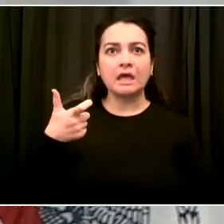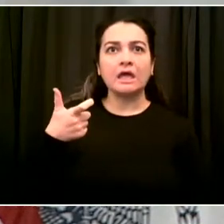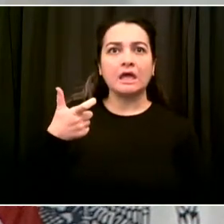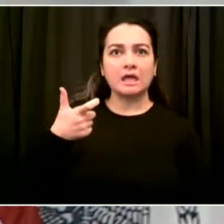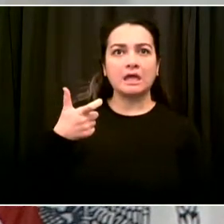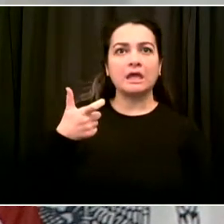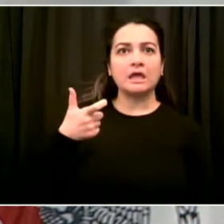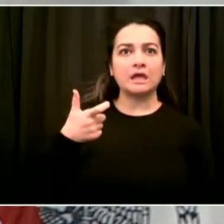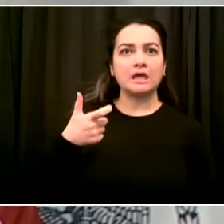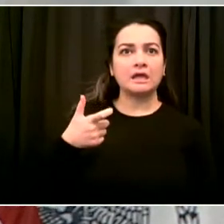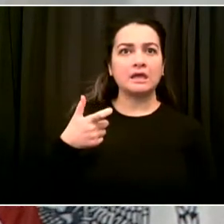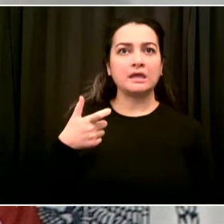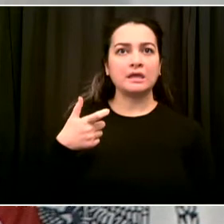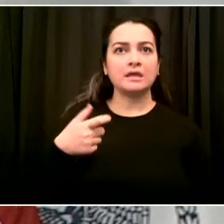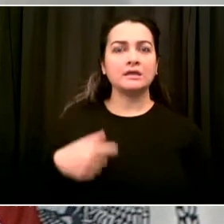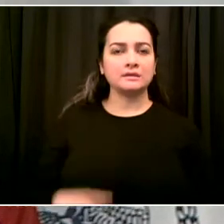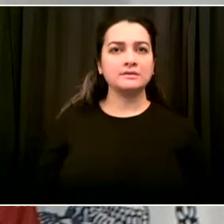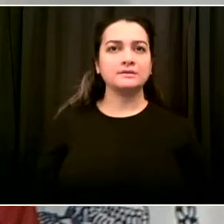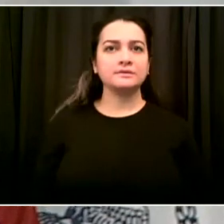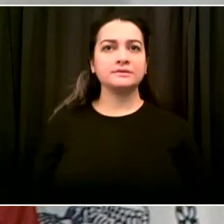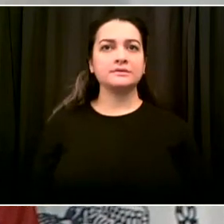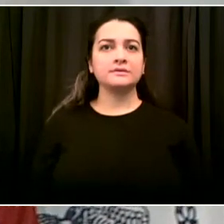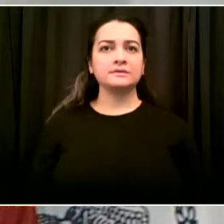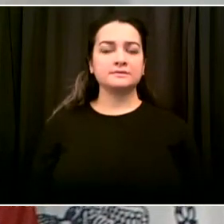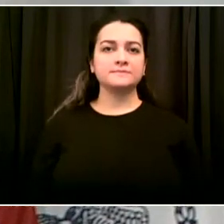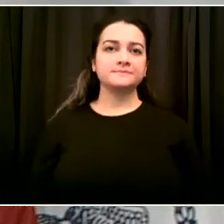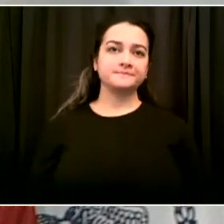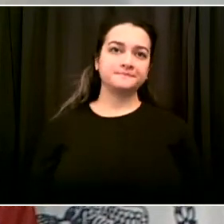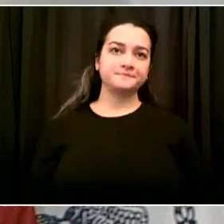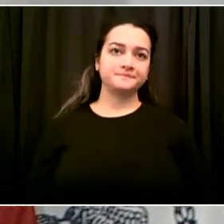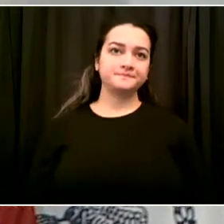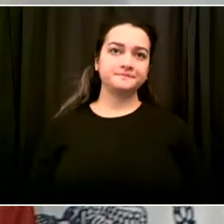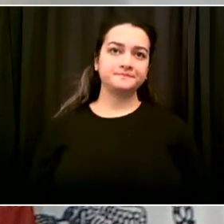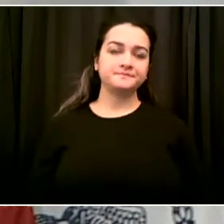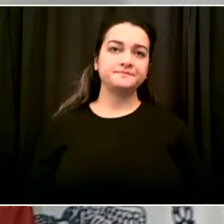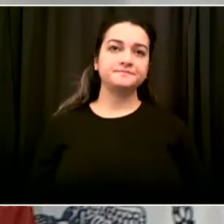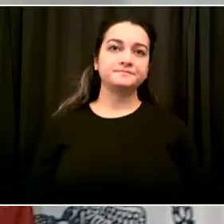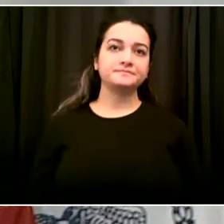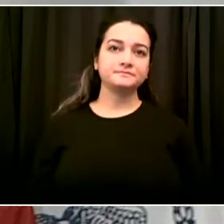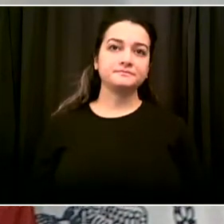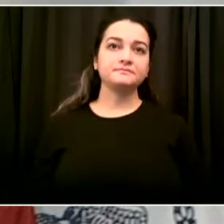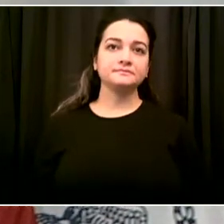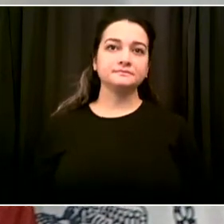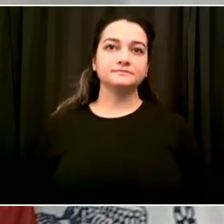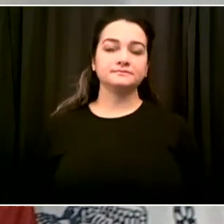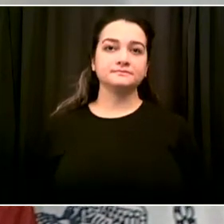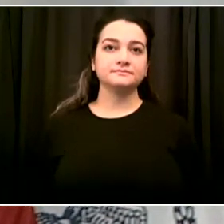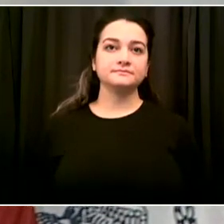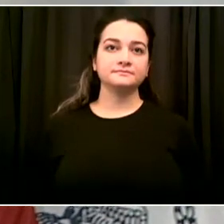THE STREET. EXTRAORDINARILY BRAVE OFFICERS WHO DO THE MOST FUNDAMENTAL WORK STOPPING VIOLENCE.